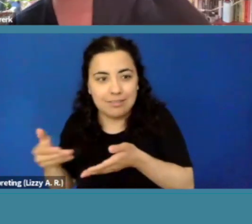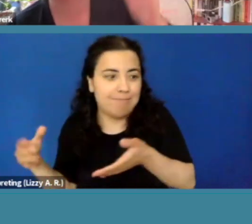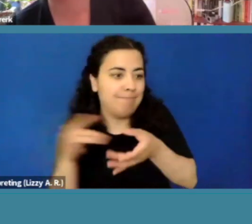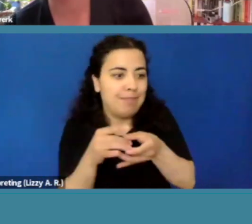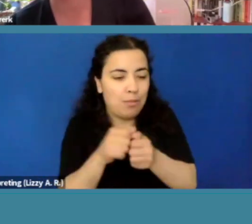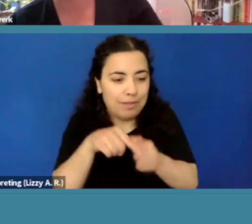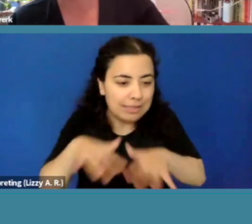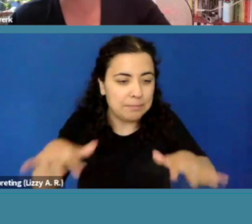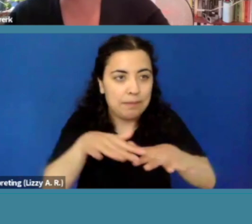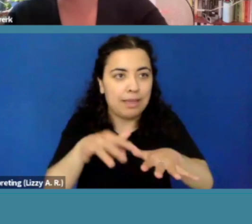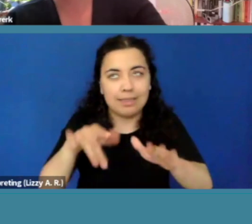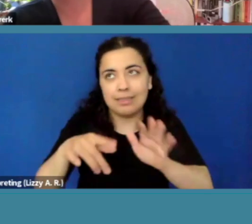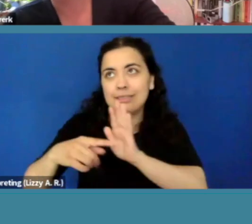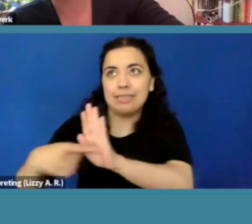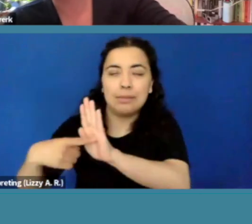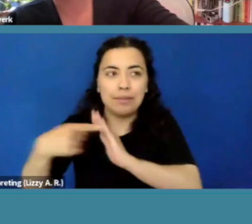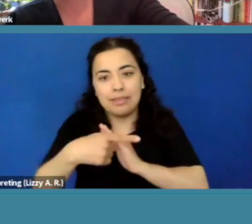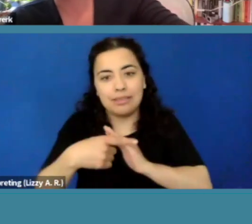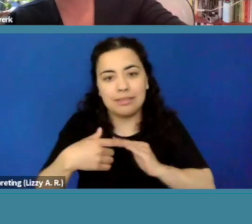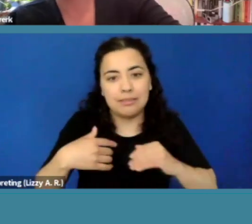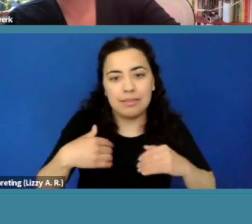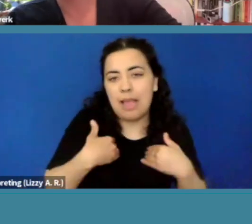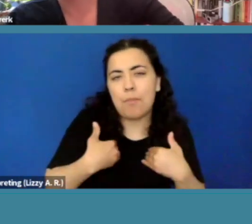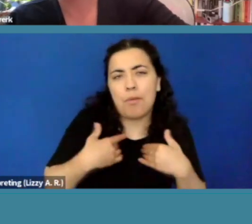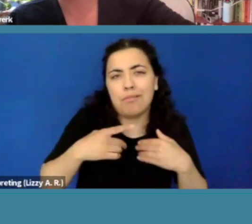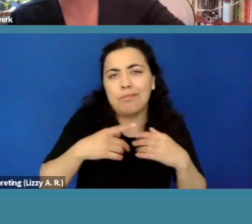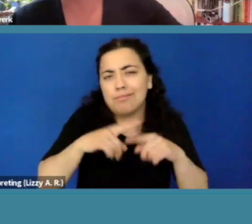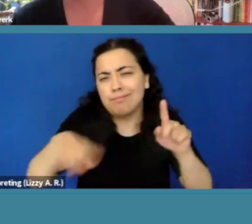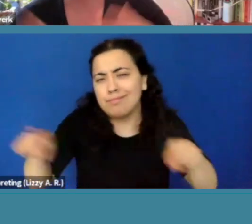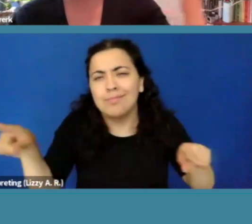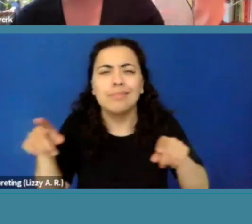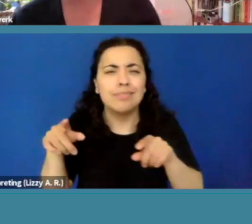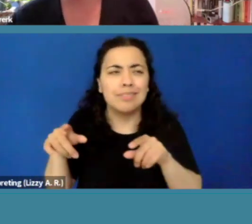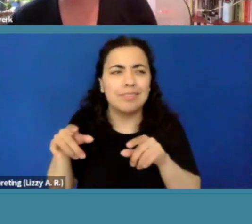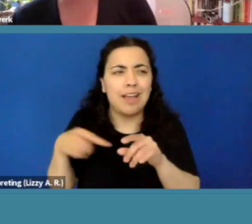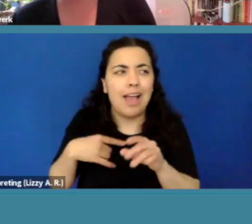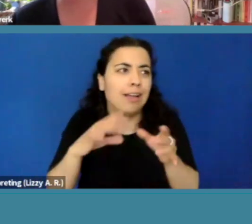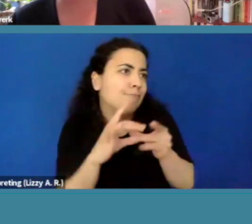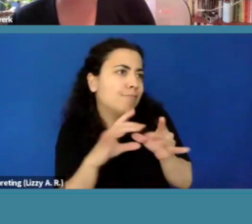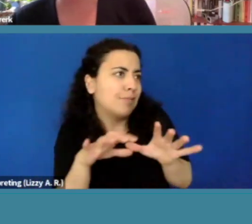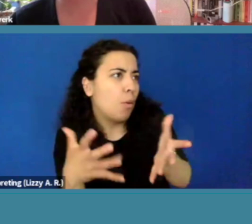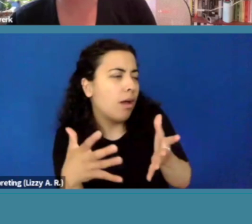to this exhibit, to this animal, in a new and different way, and then showcase that to the rest of the volunteers.